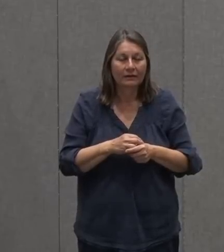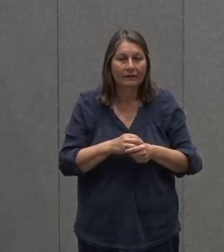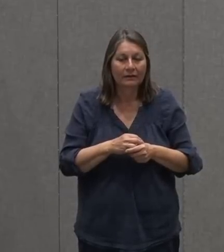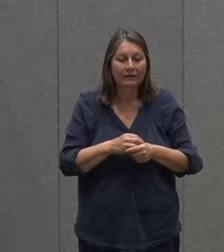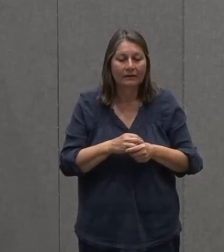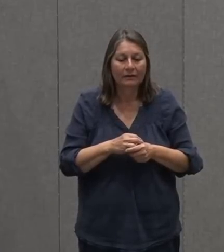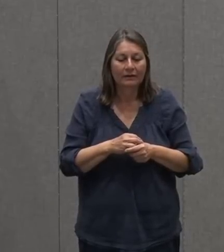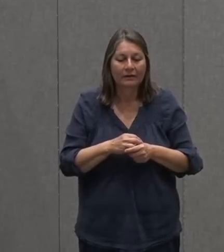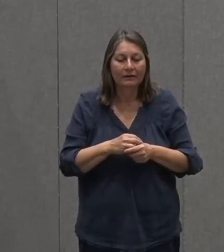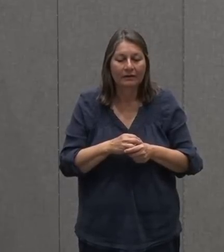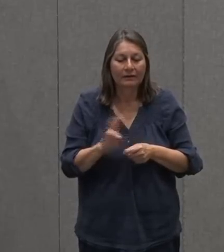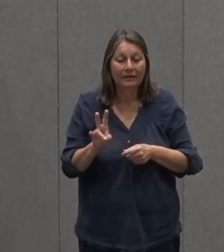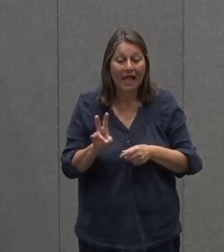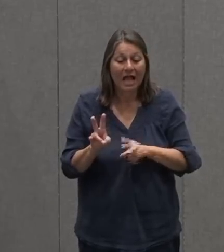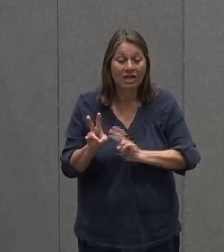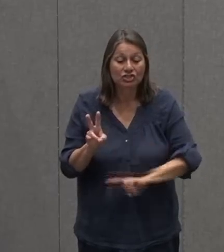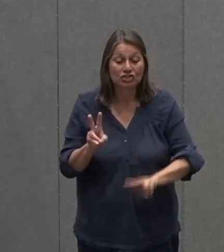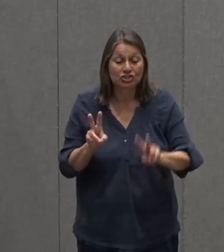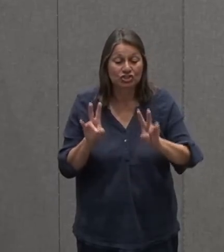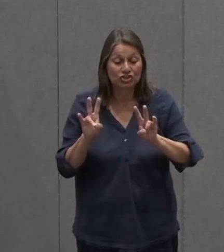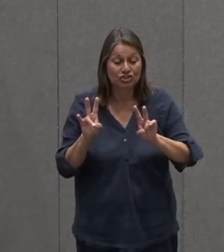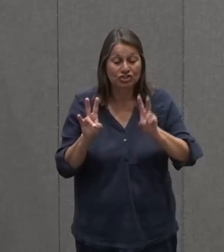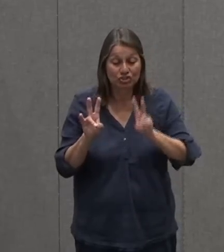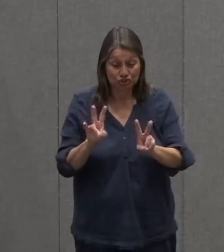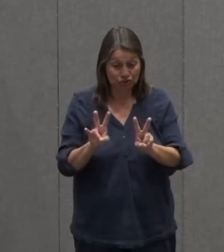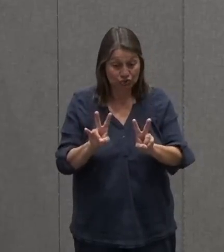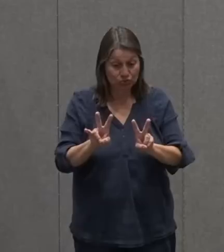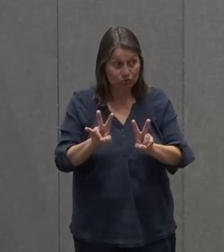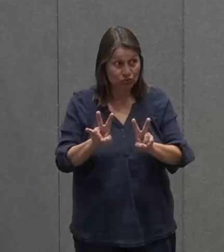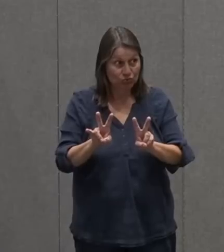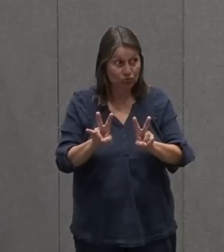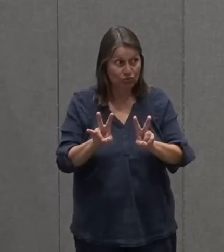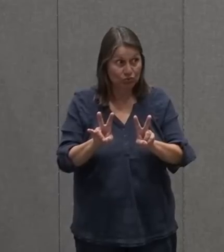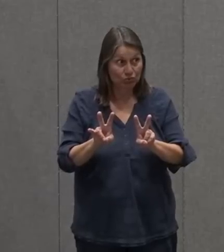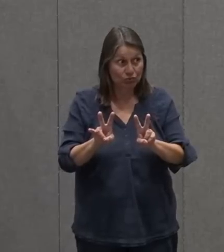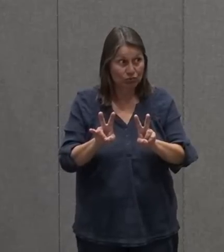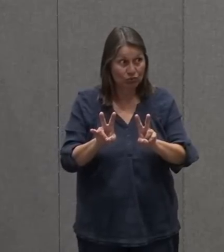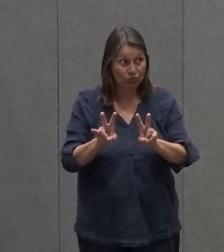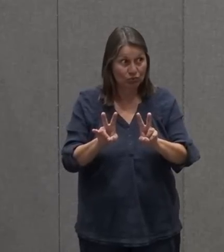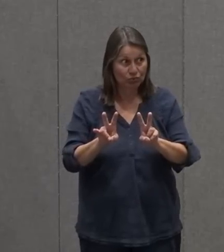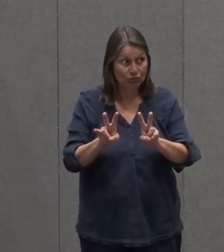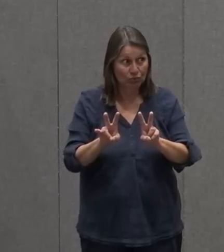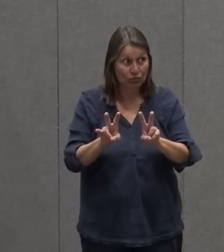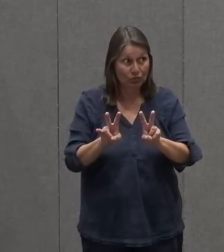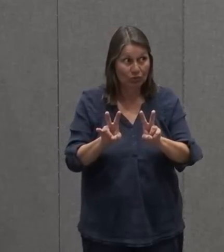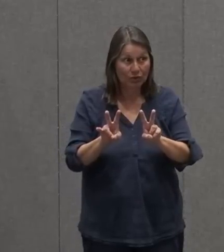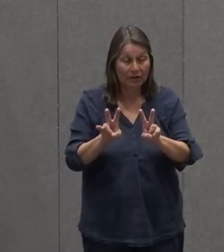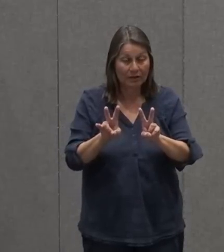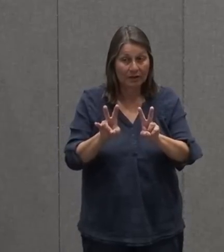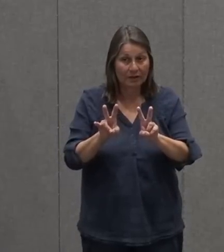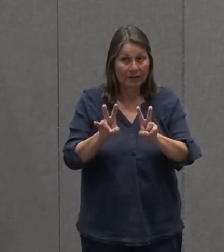and a and since I carried this, I don't have to count that as my one.